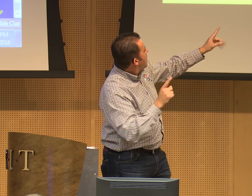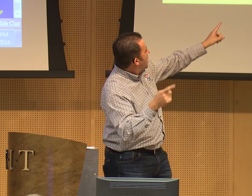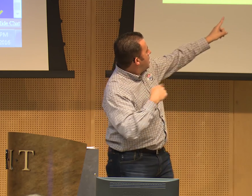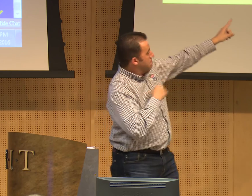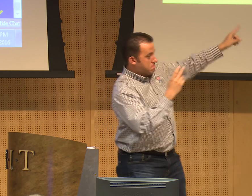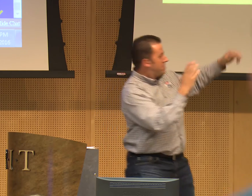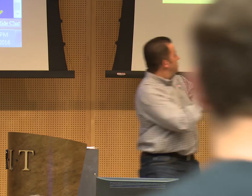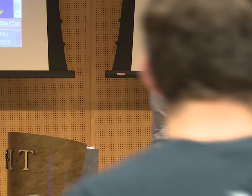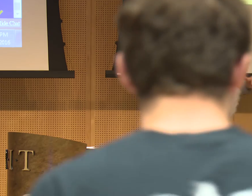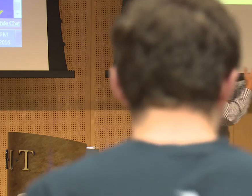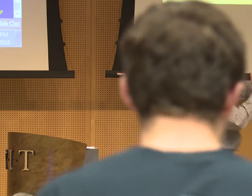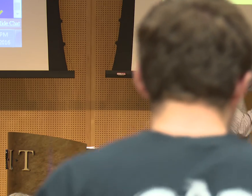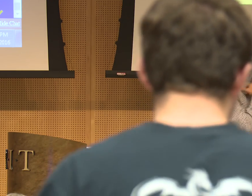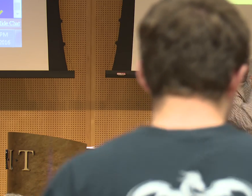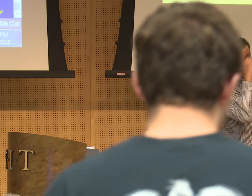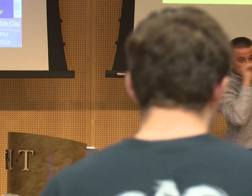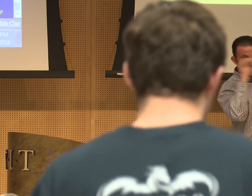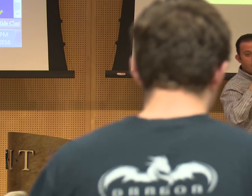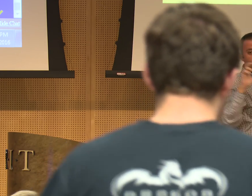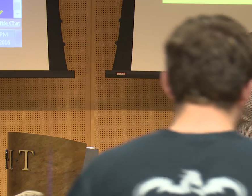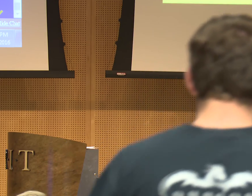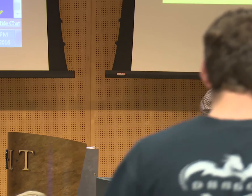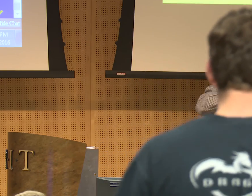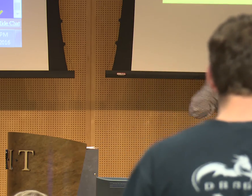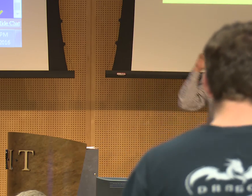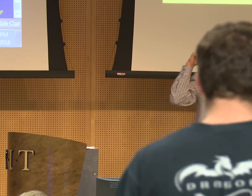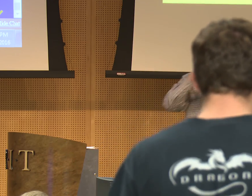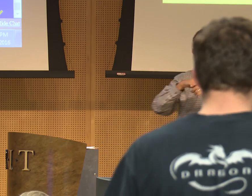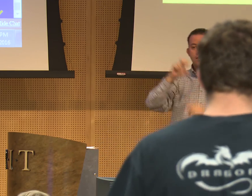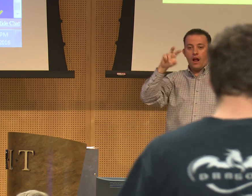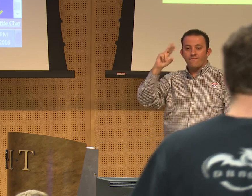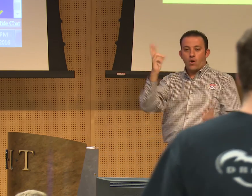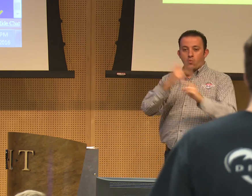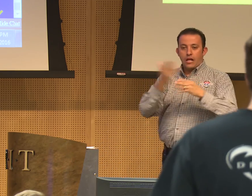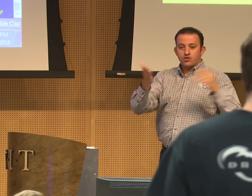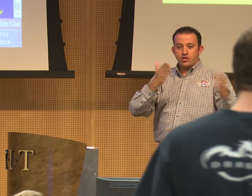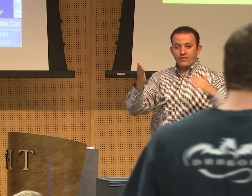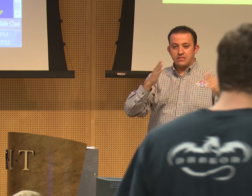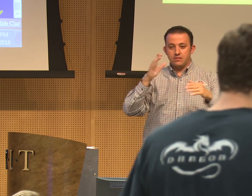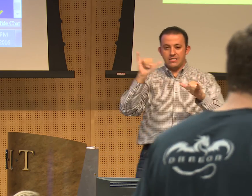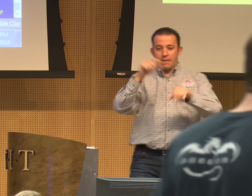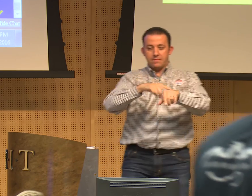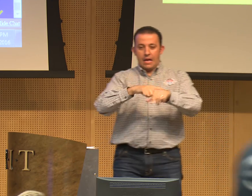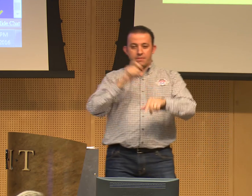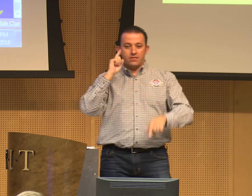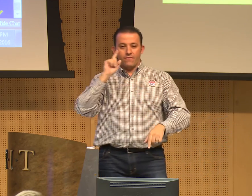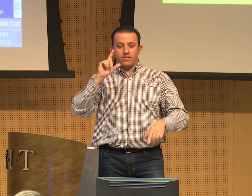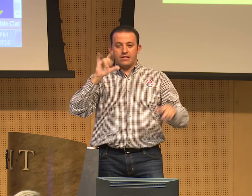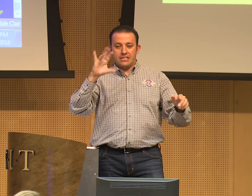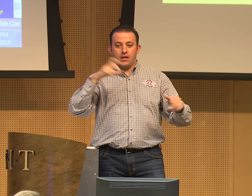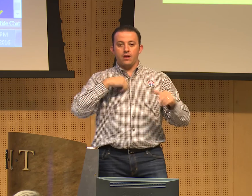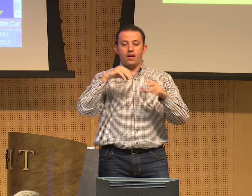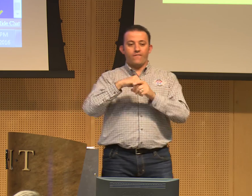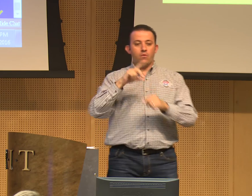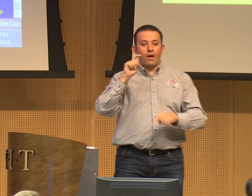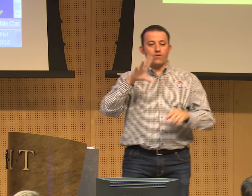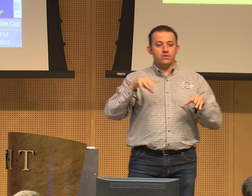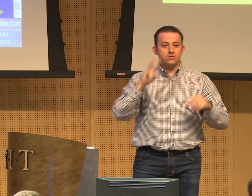Then--well, somewhere in the middle of here, I got involved with Convo, the relay service at the same time I was doing DEAF, Inc.